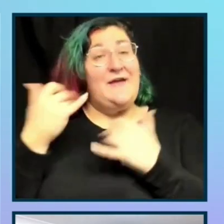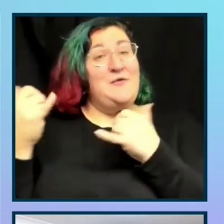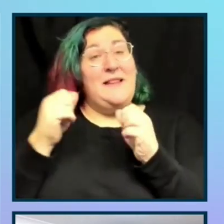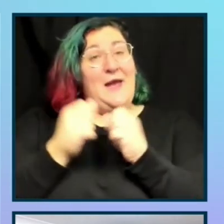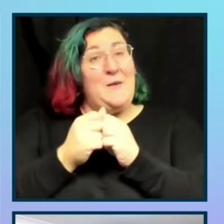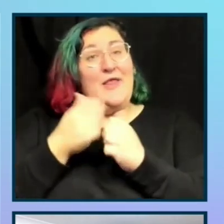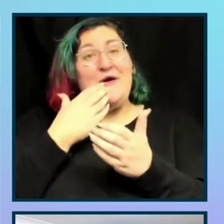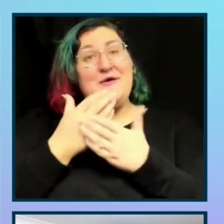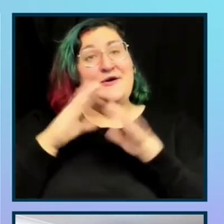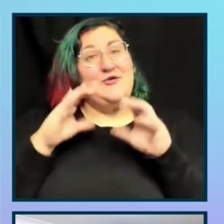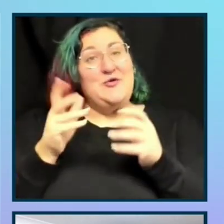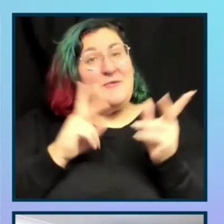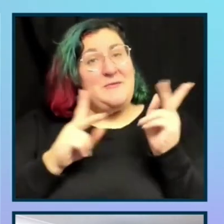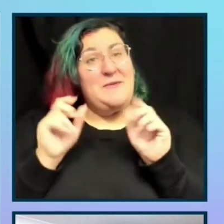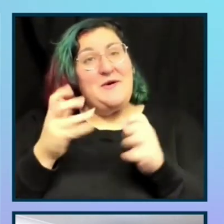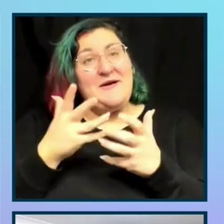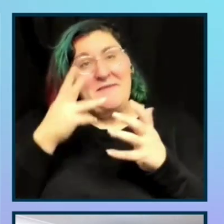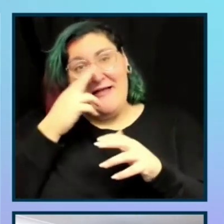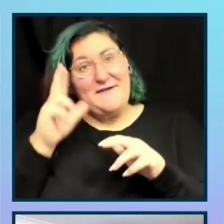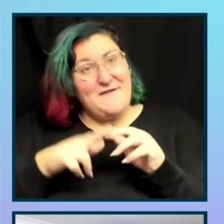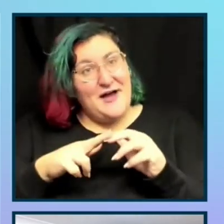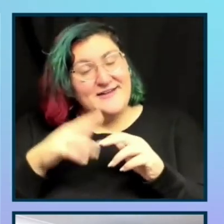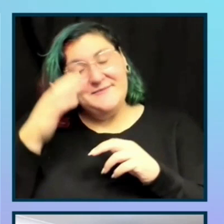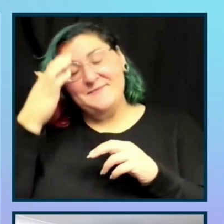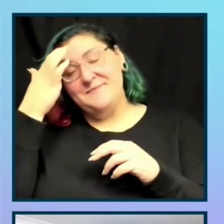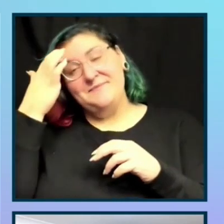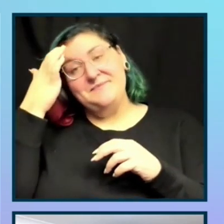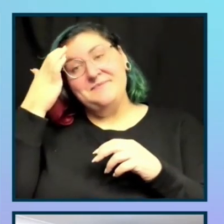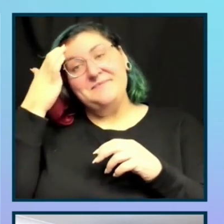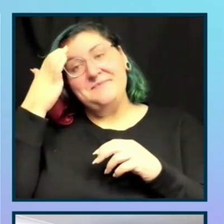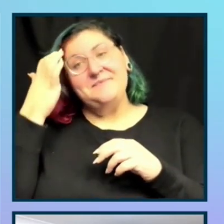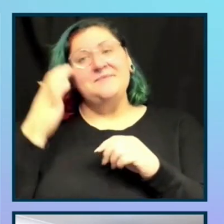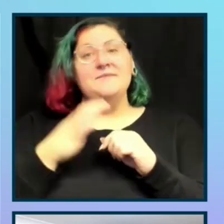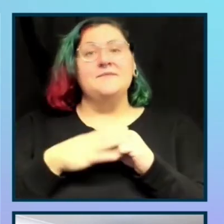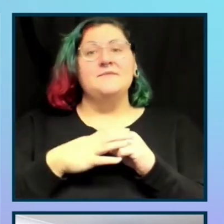You know, as people have sometimes described it, as I personally thought it was a lot of fun